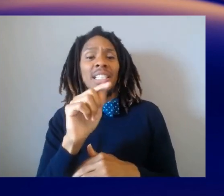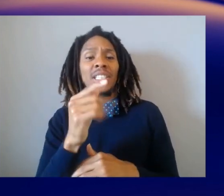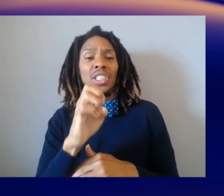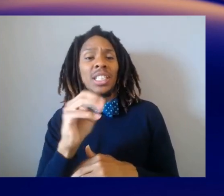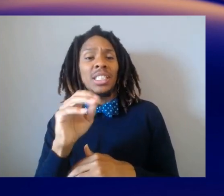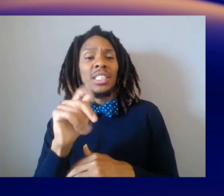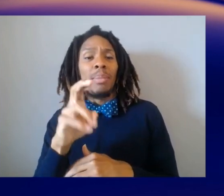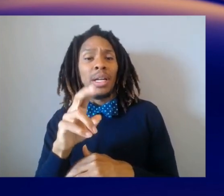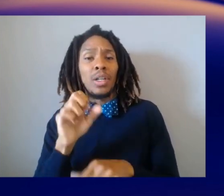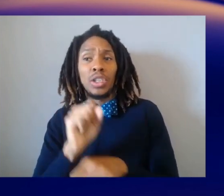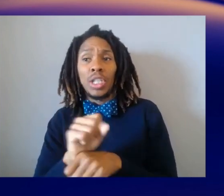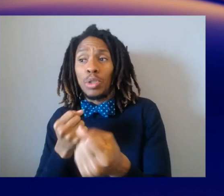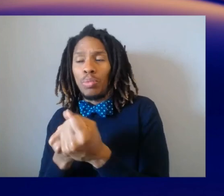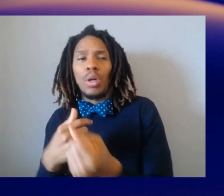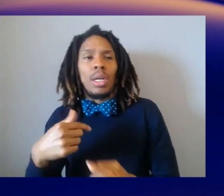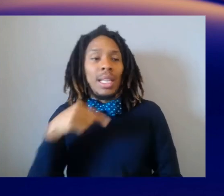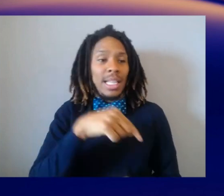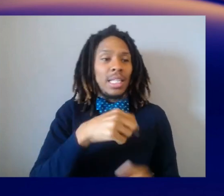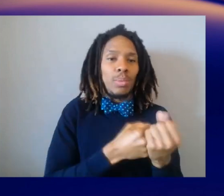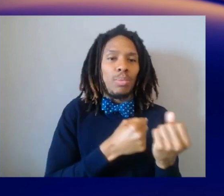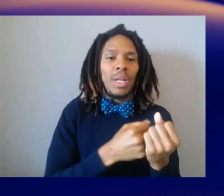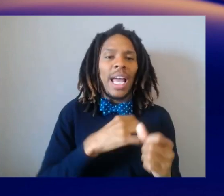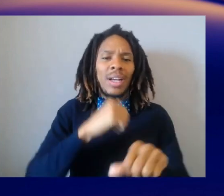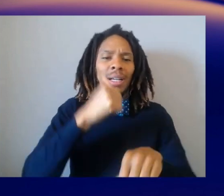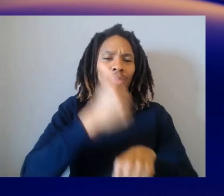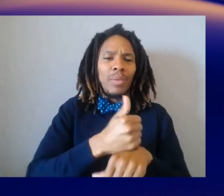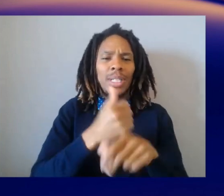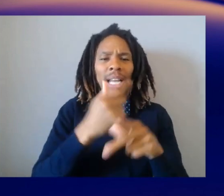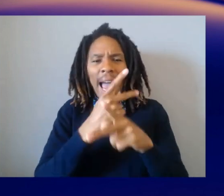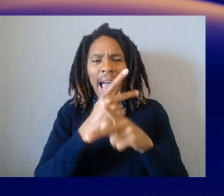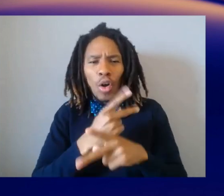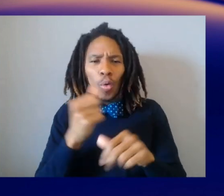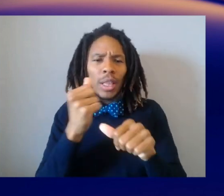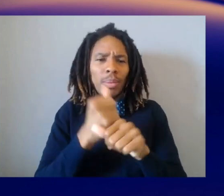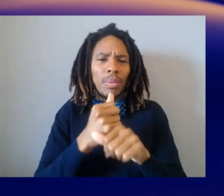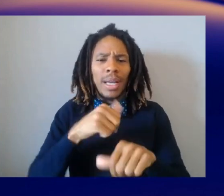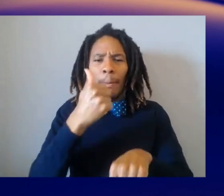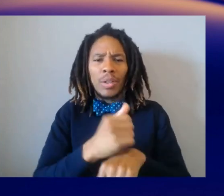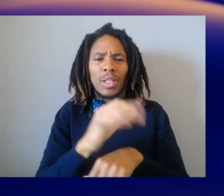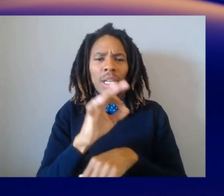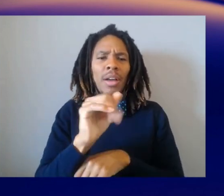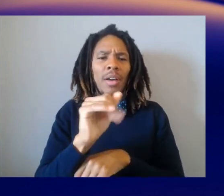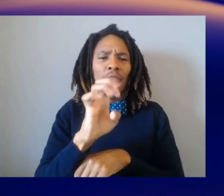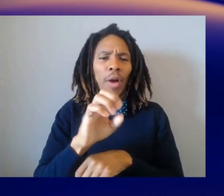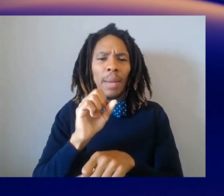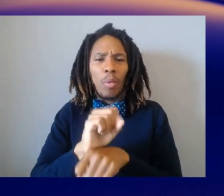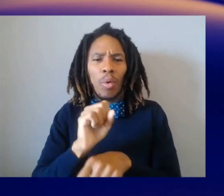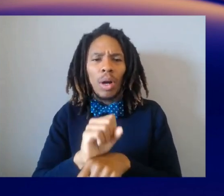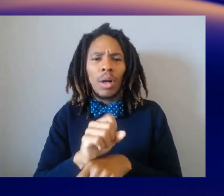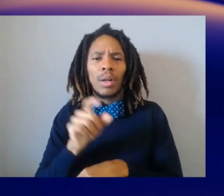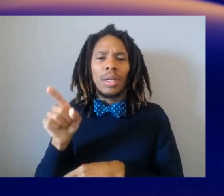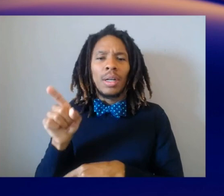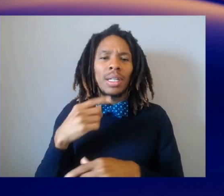So there's built in algorithms built in frameworks you know, like Bobby was mentioning PySpark TensorFlow